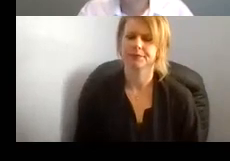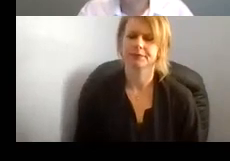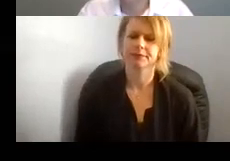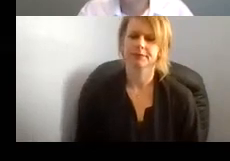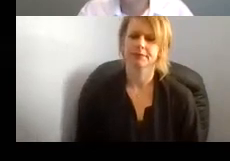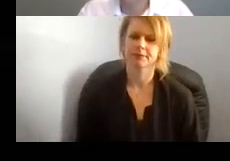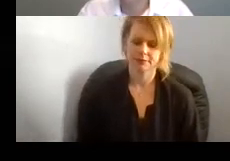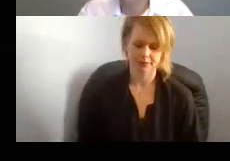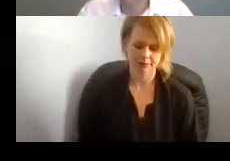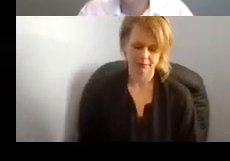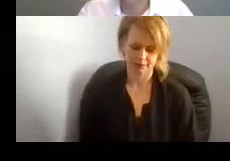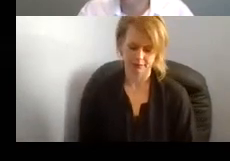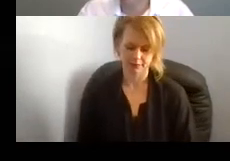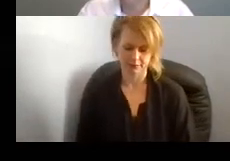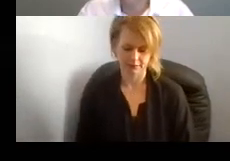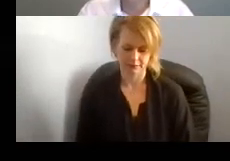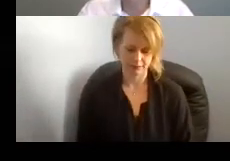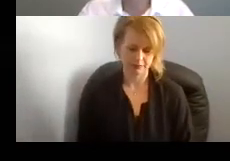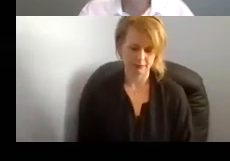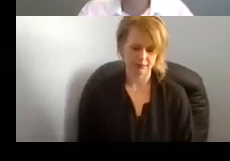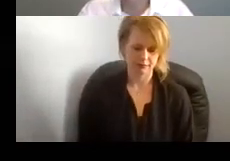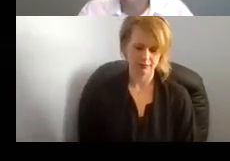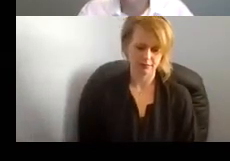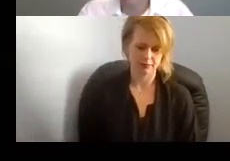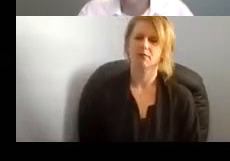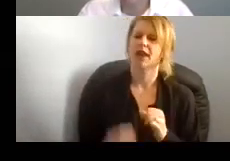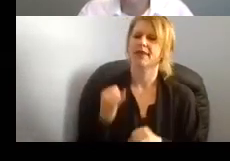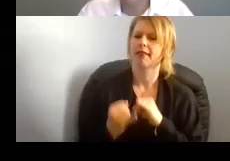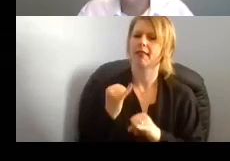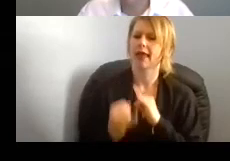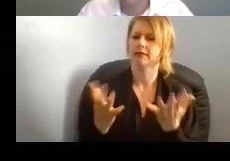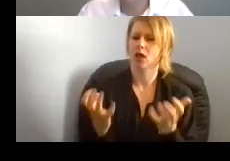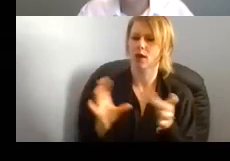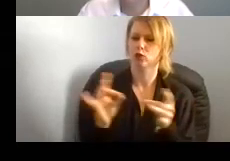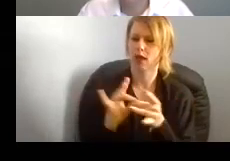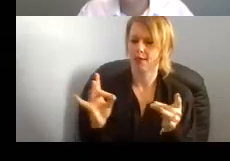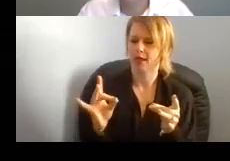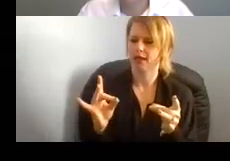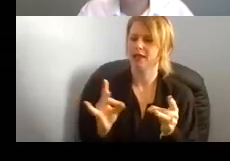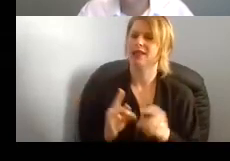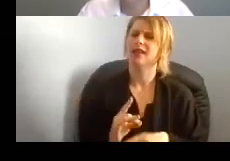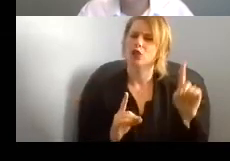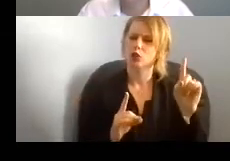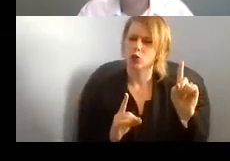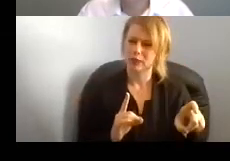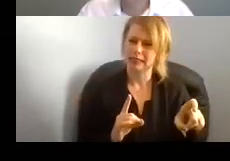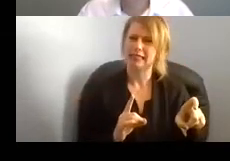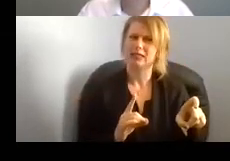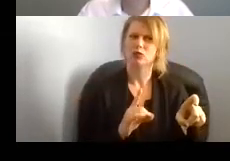administrators will take on. And then the last thing I’ll say about that is, you need to give them some sense of what to do.